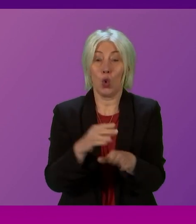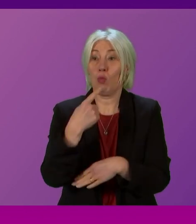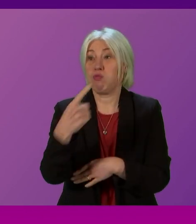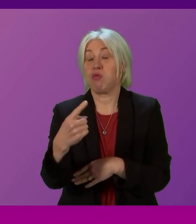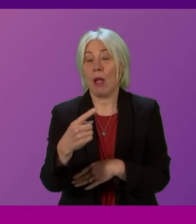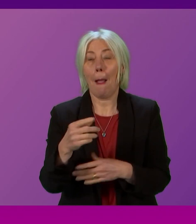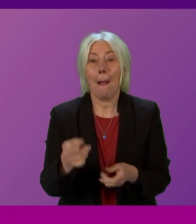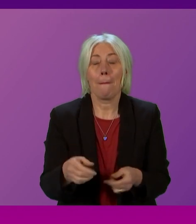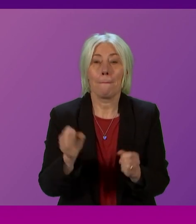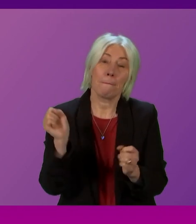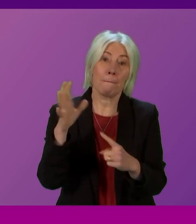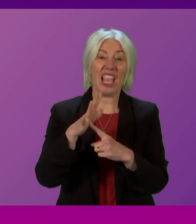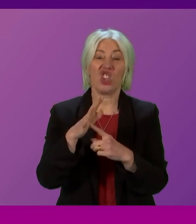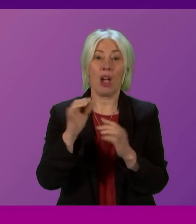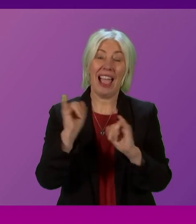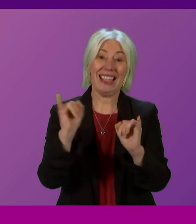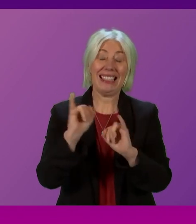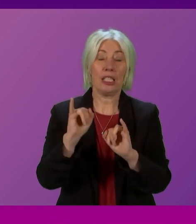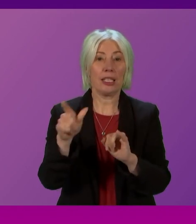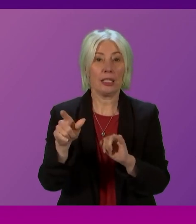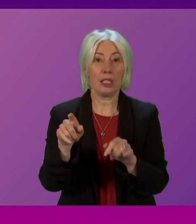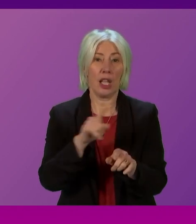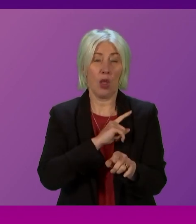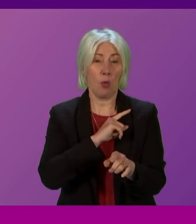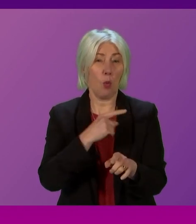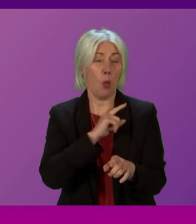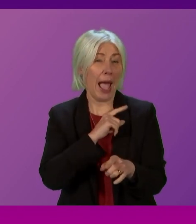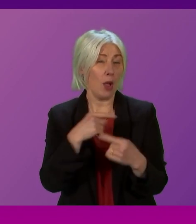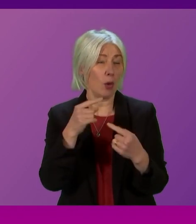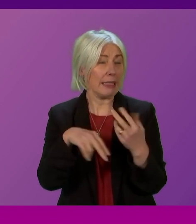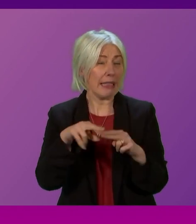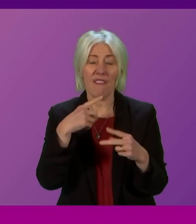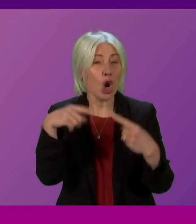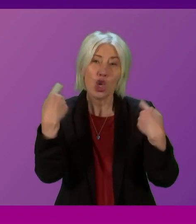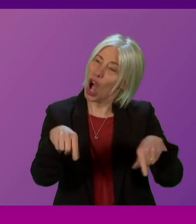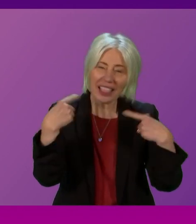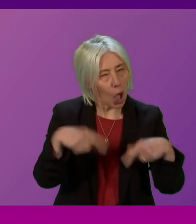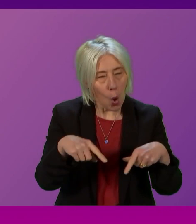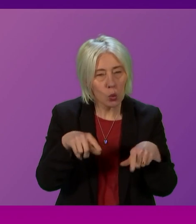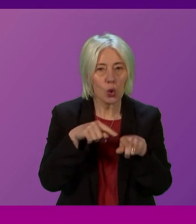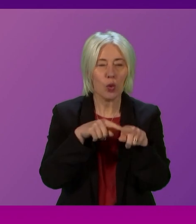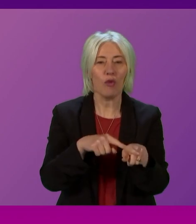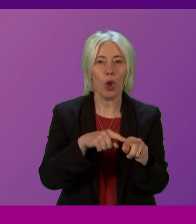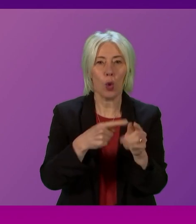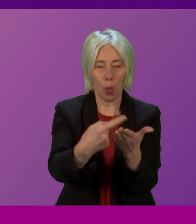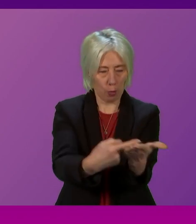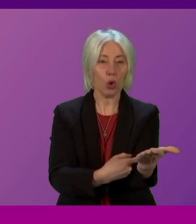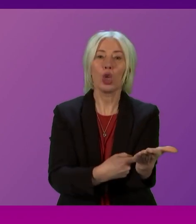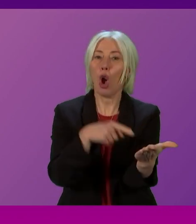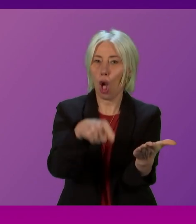Will she agree to investigate why staff were “not allowed” to follow standard protocol?